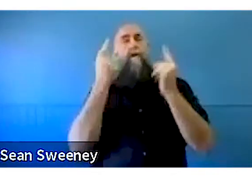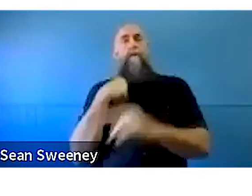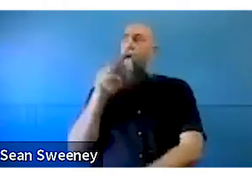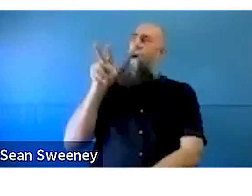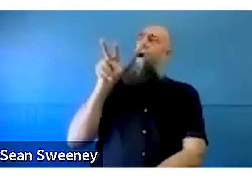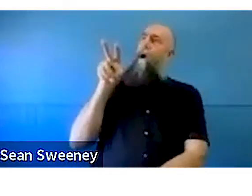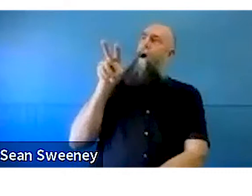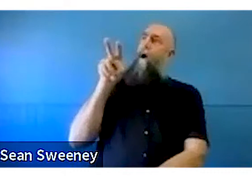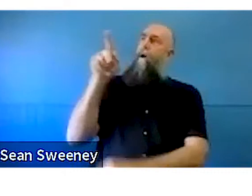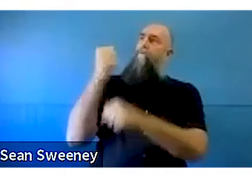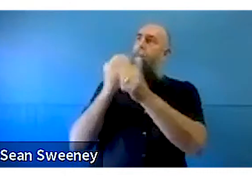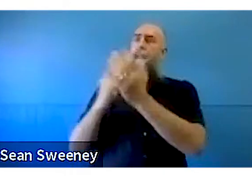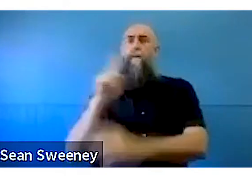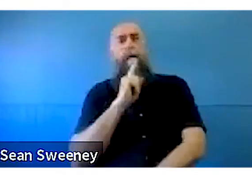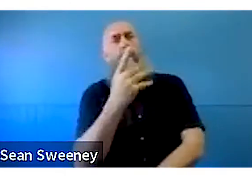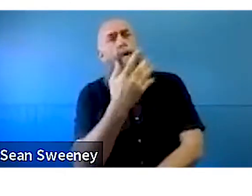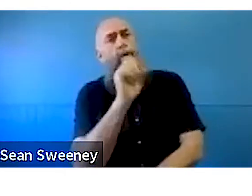"Where is your country, who is your people?